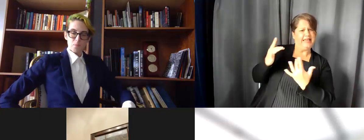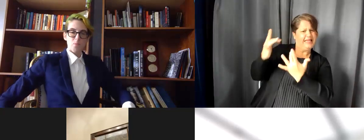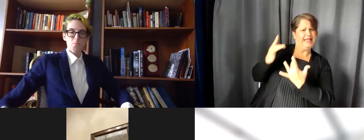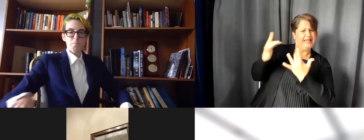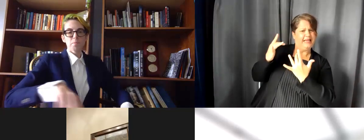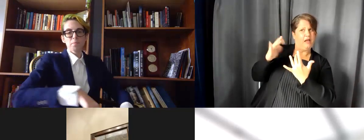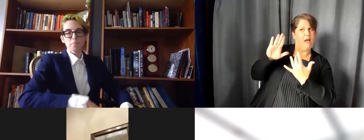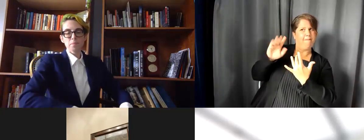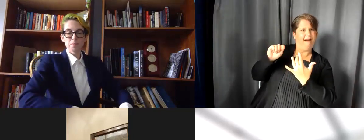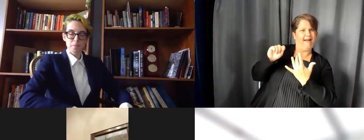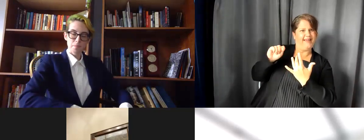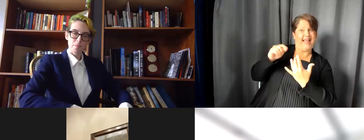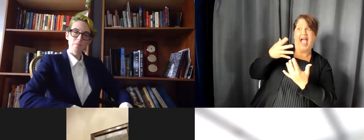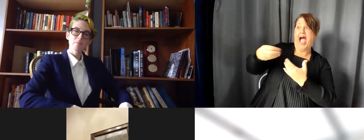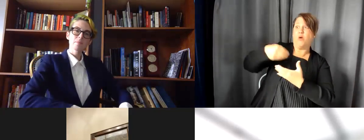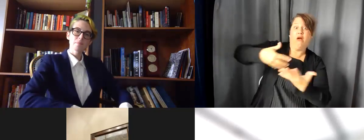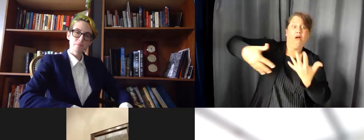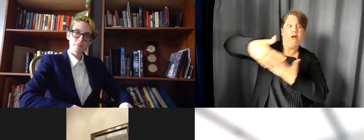Jordan Radford: views us and interact with us.